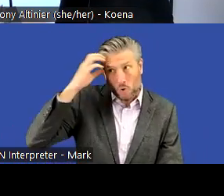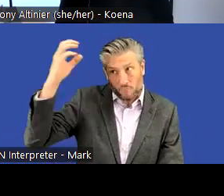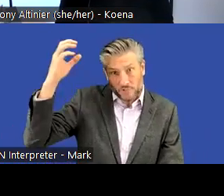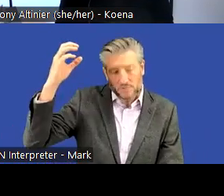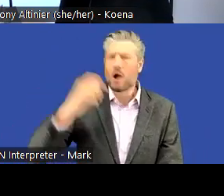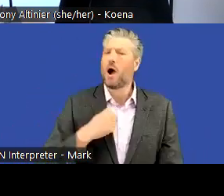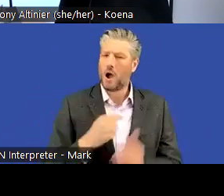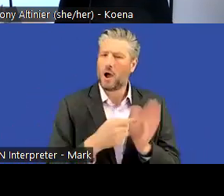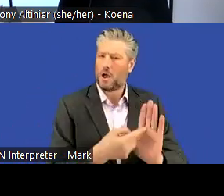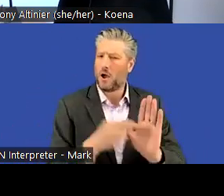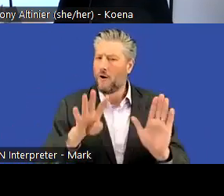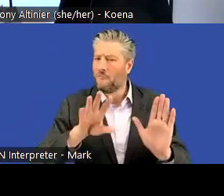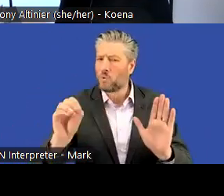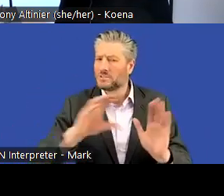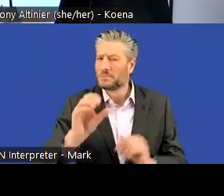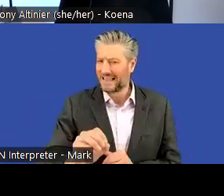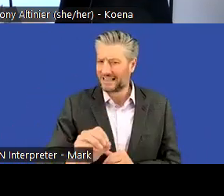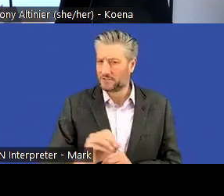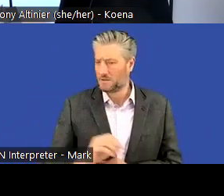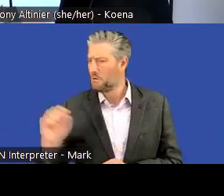Why do we have such a difference?